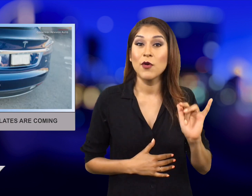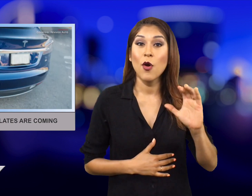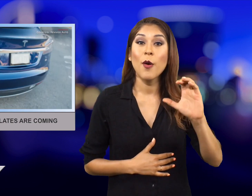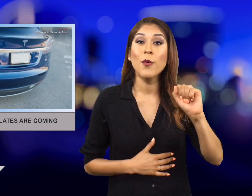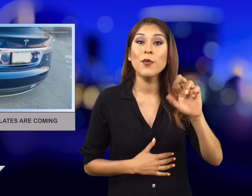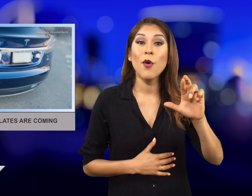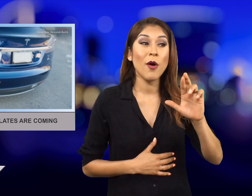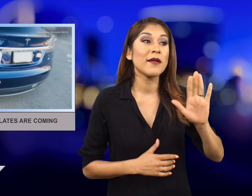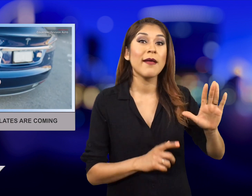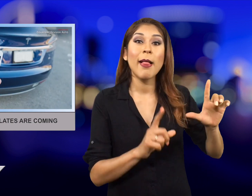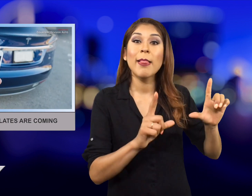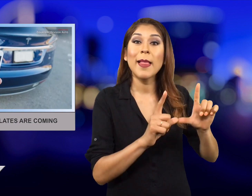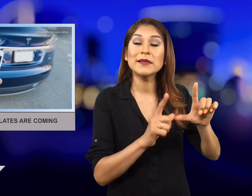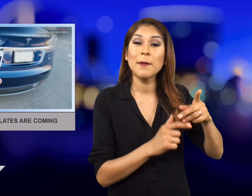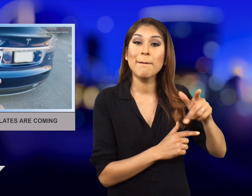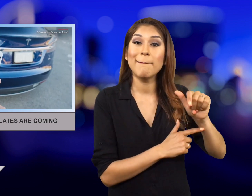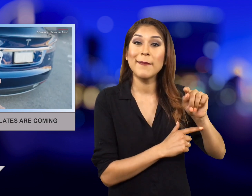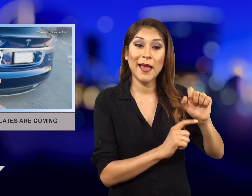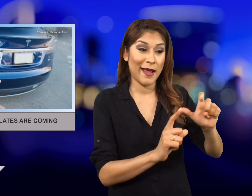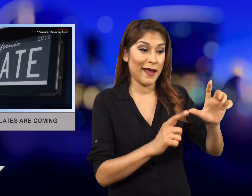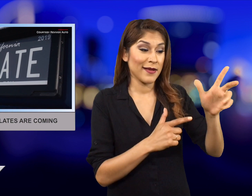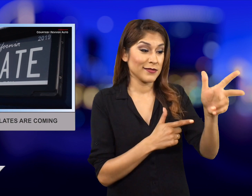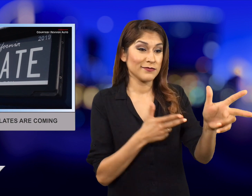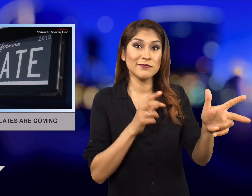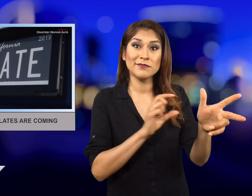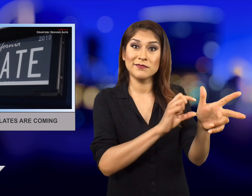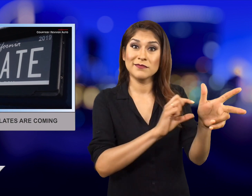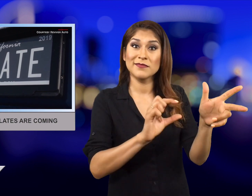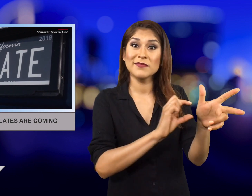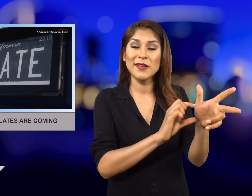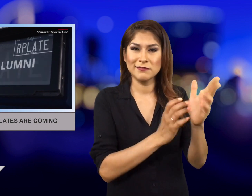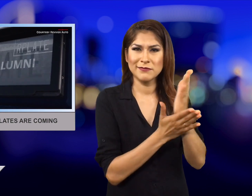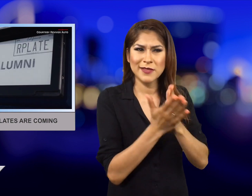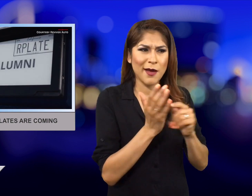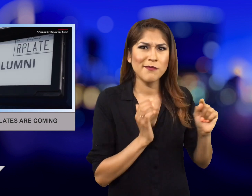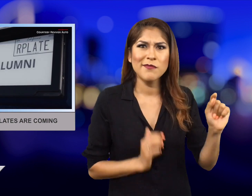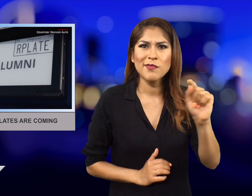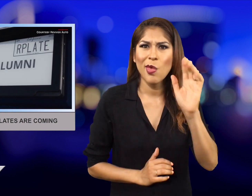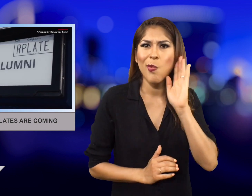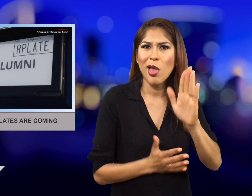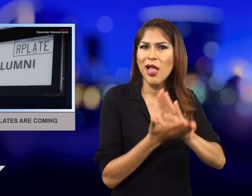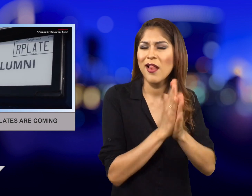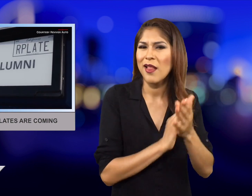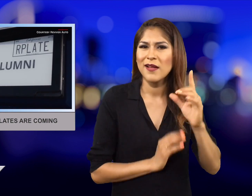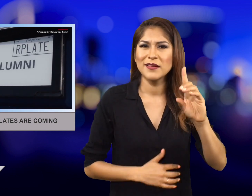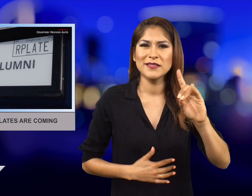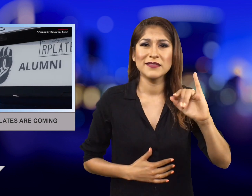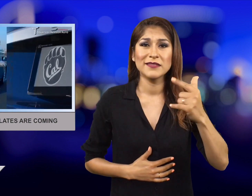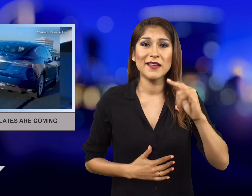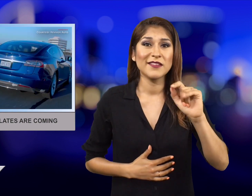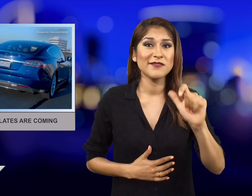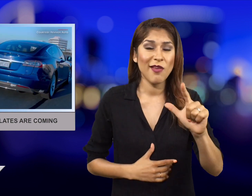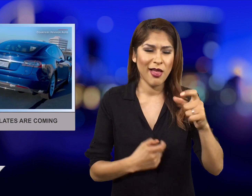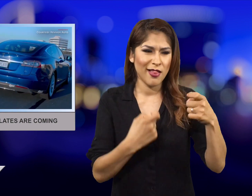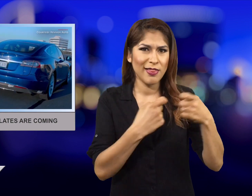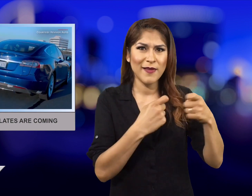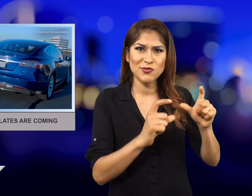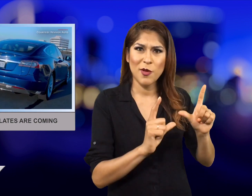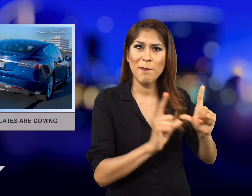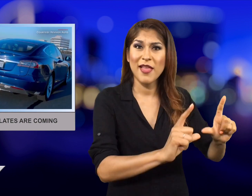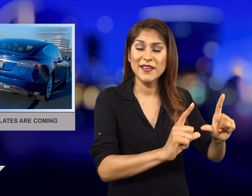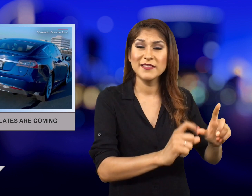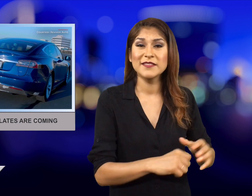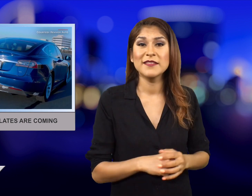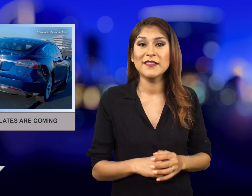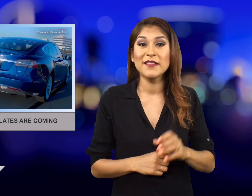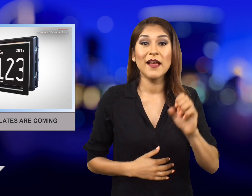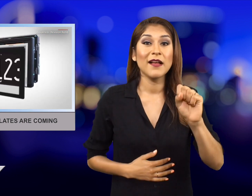Some license plates in California are about to go digital.